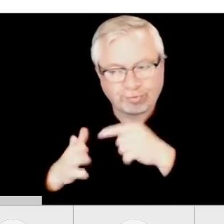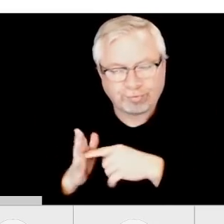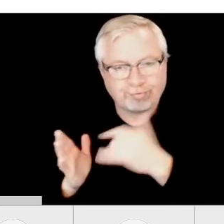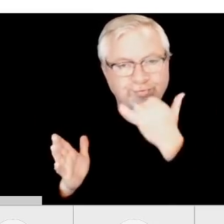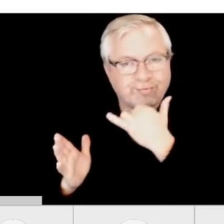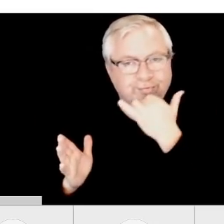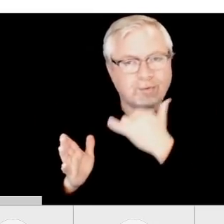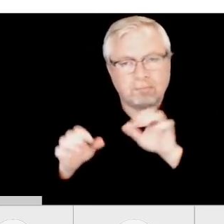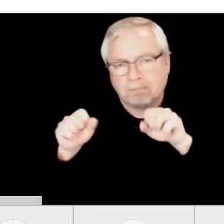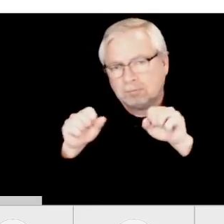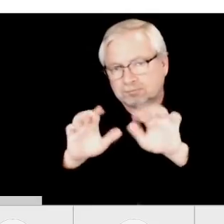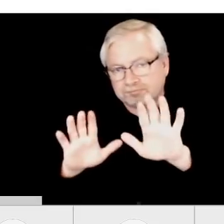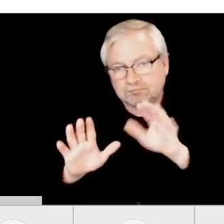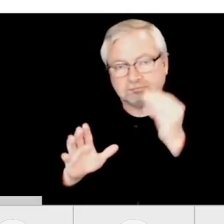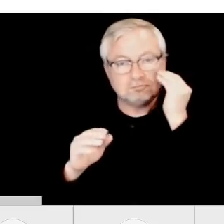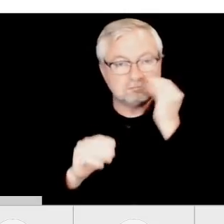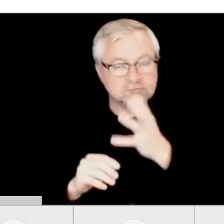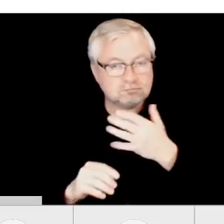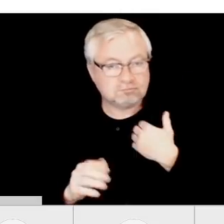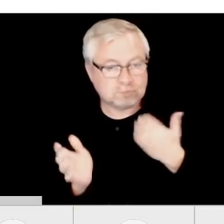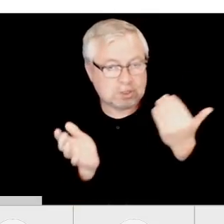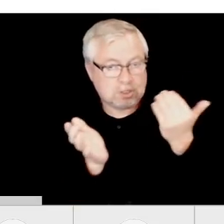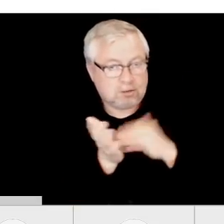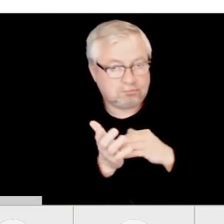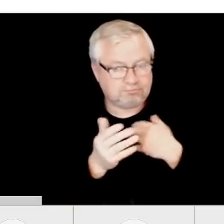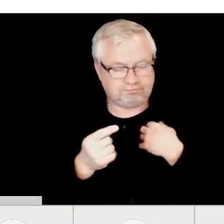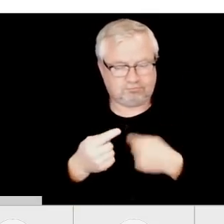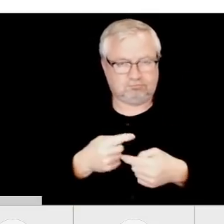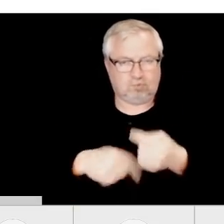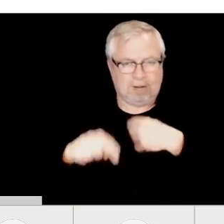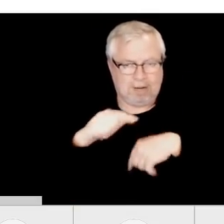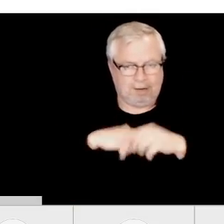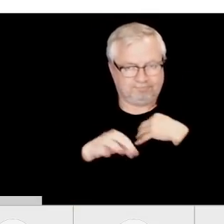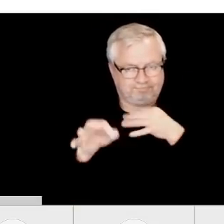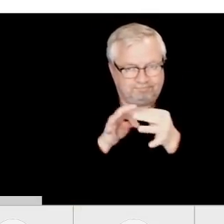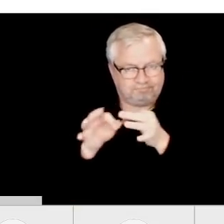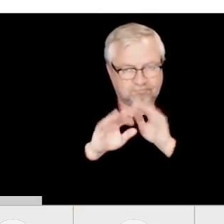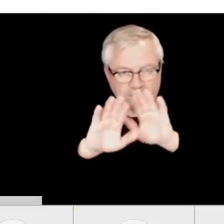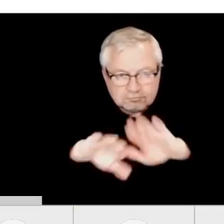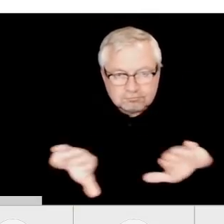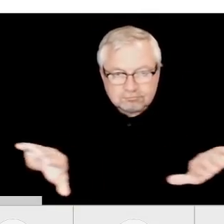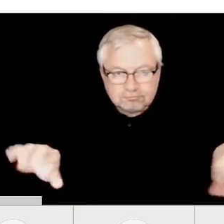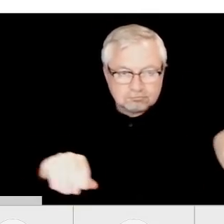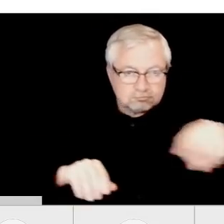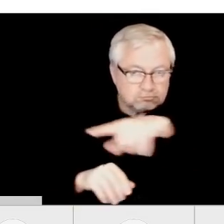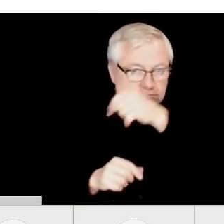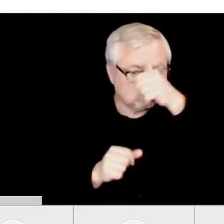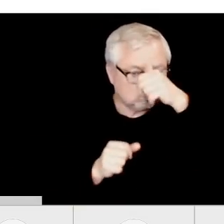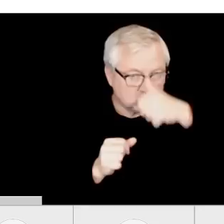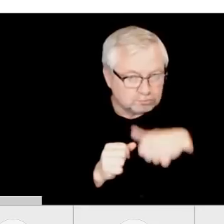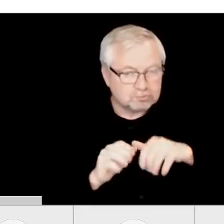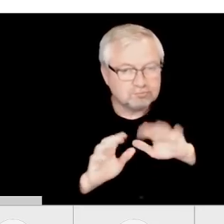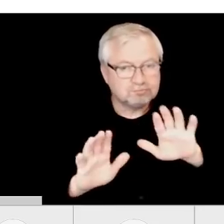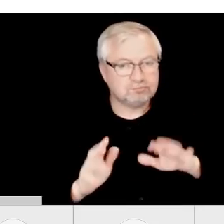So I think again taking a step back and reminding you of three things.